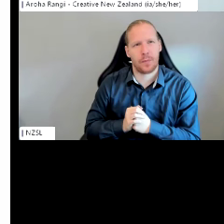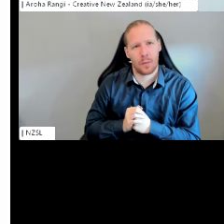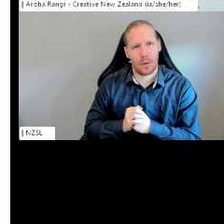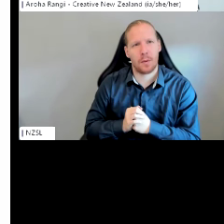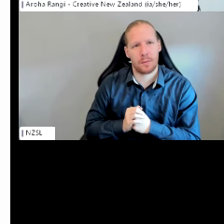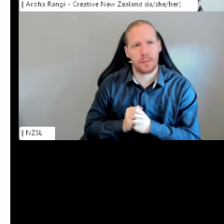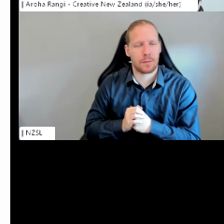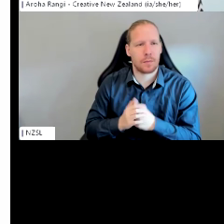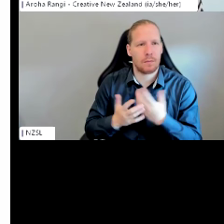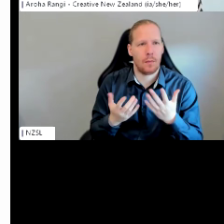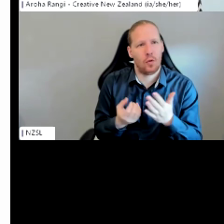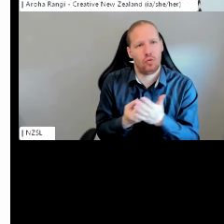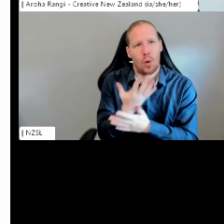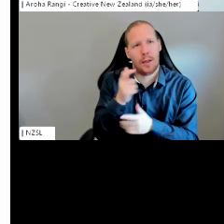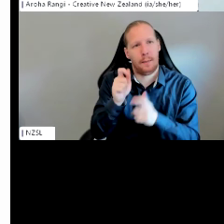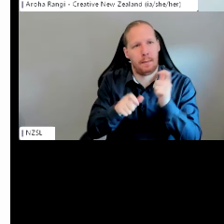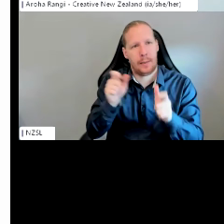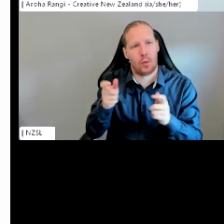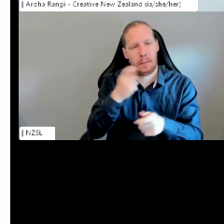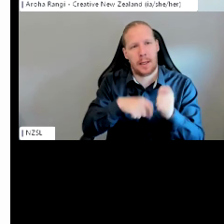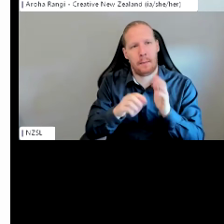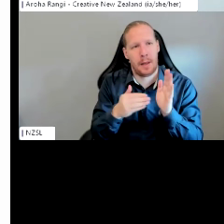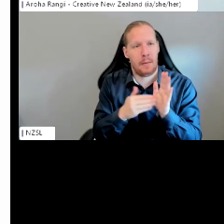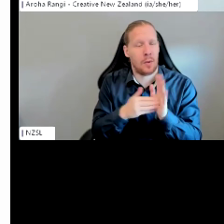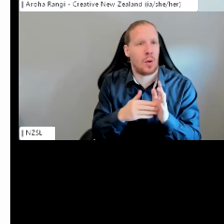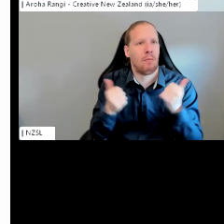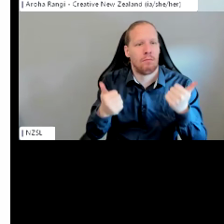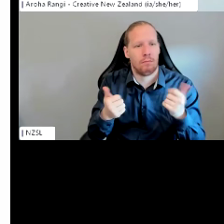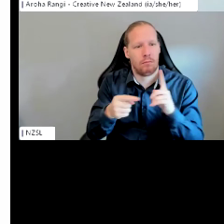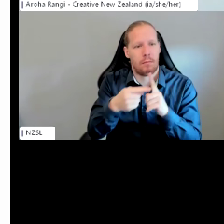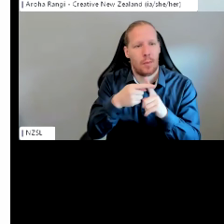people who are who are members. So that's really good news. But I don't think we're anywhere near